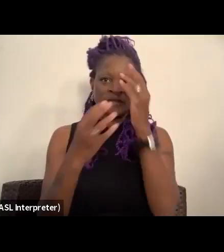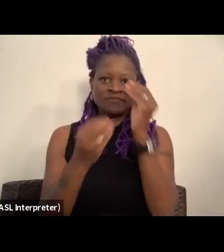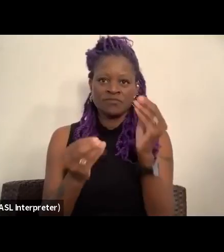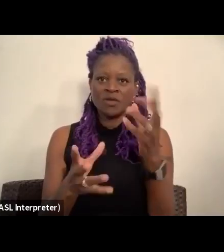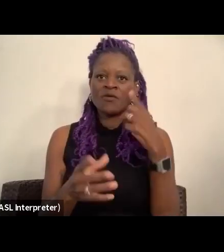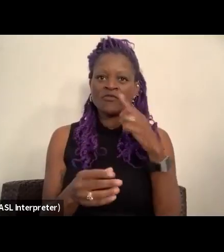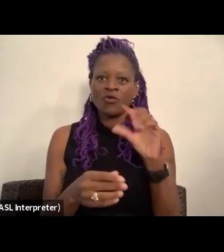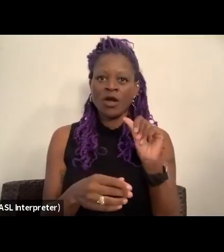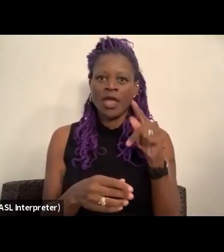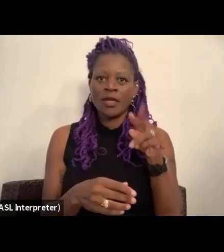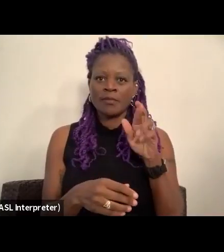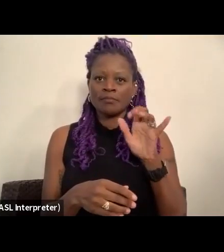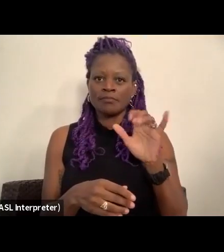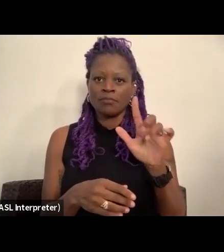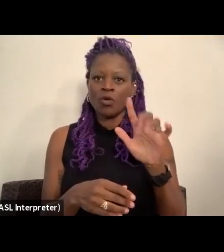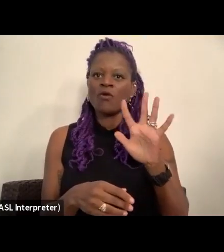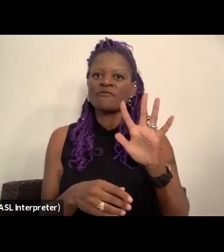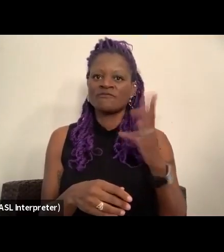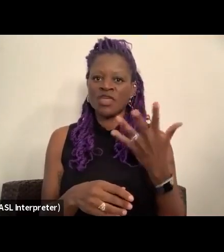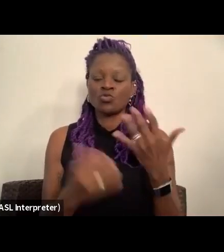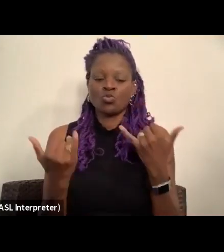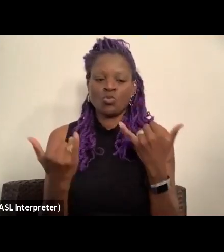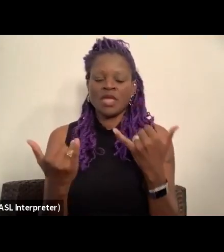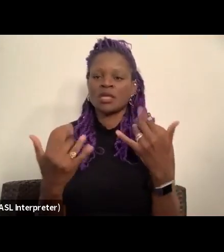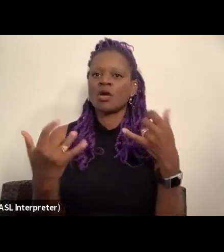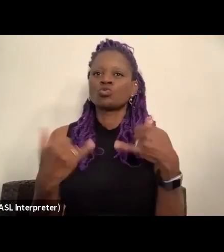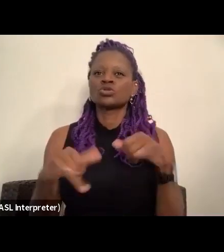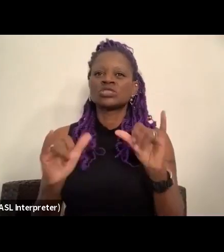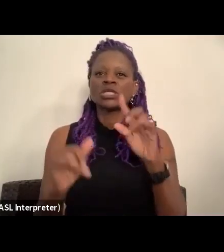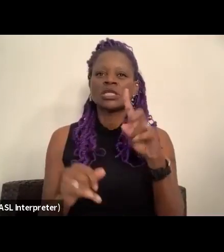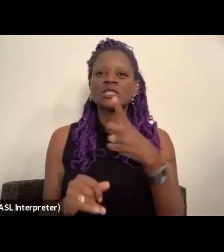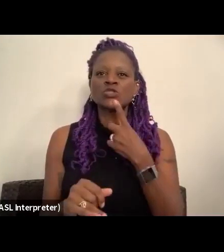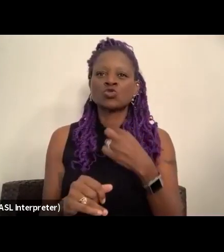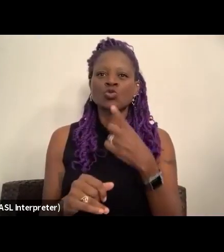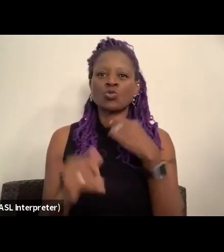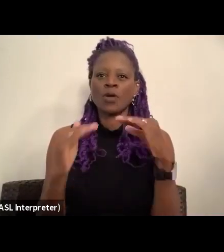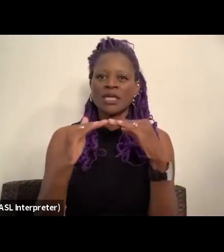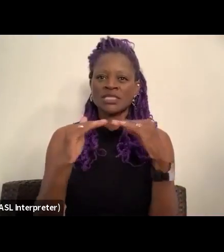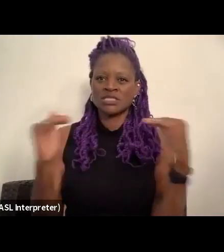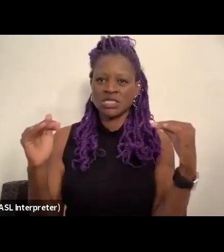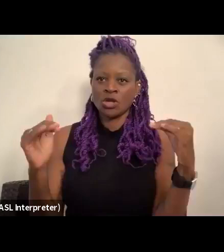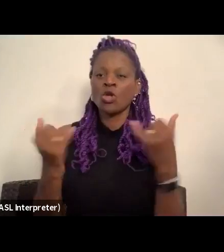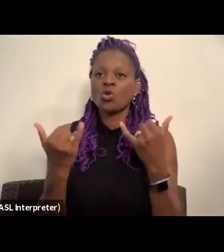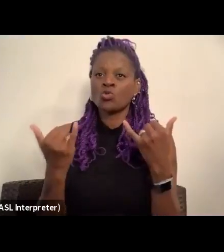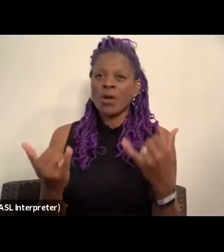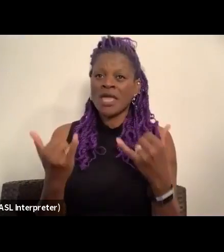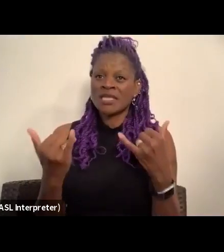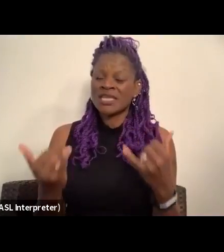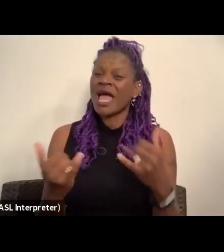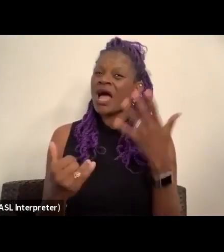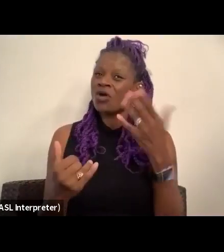We are still in the red here in the states blueprint for a safer economy, and our case rate has actually gone up slightly in the past week.